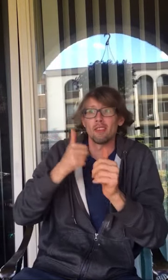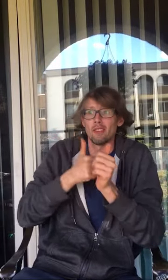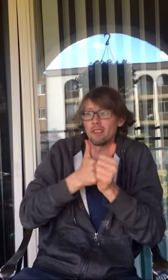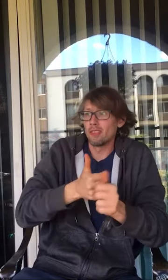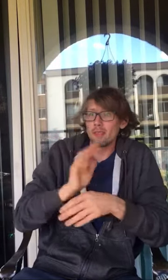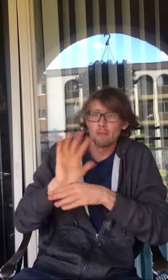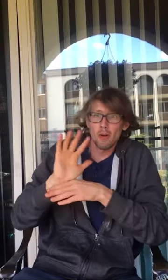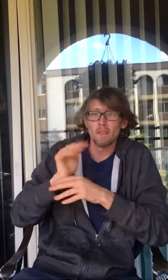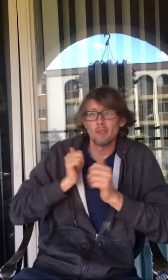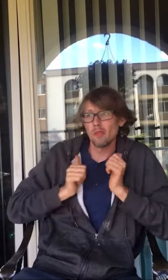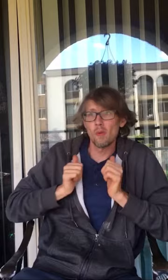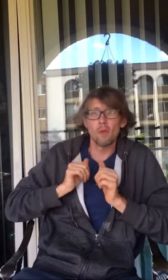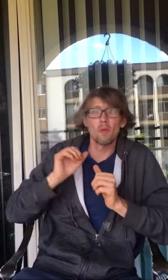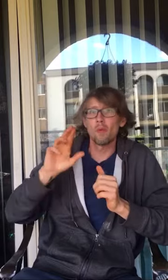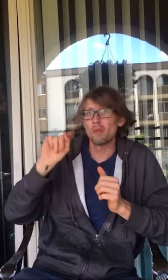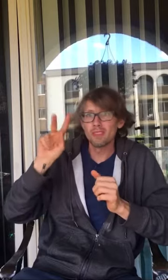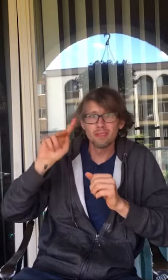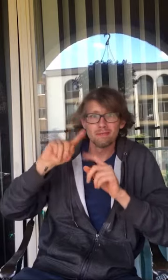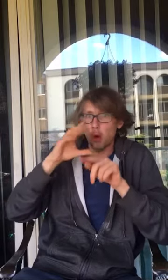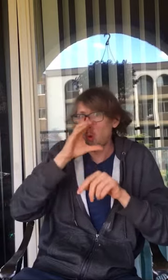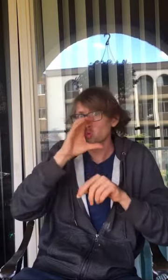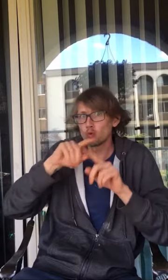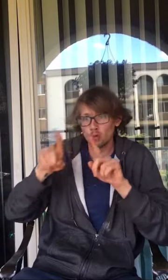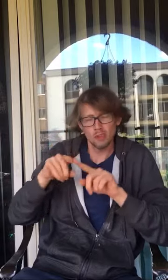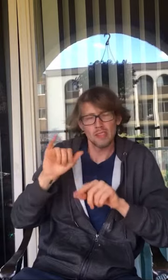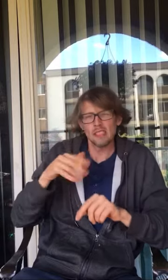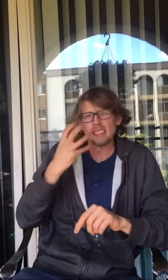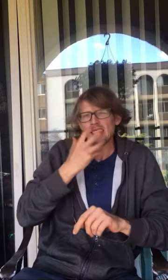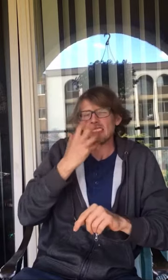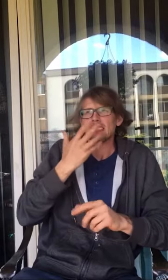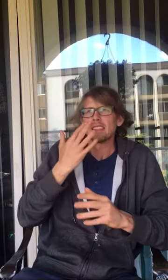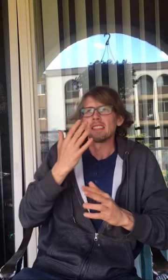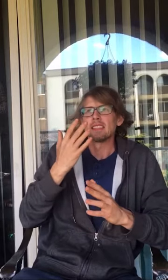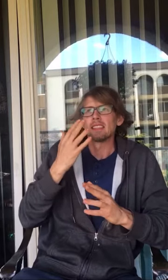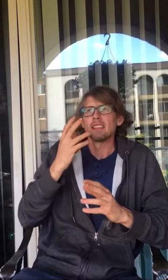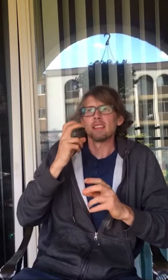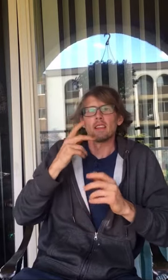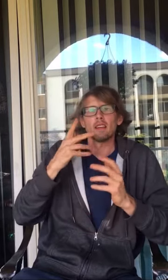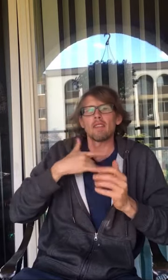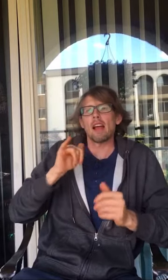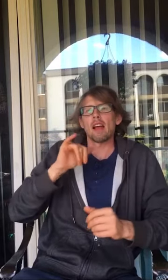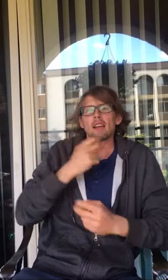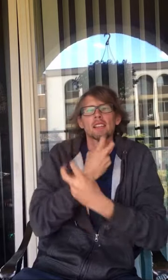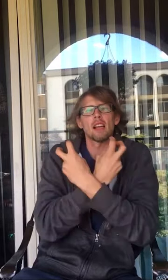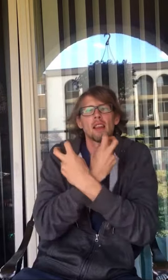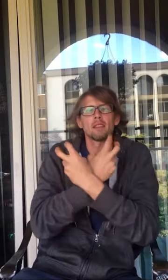of TV, movies, and shows, are skeletal representations